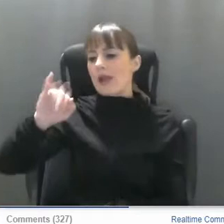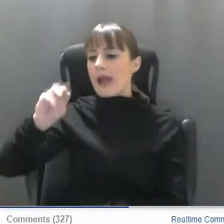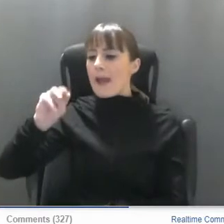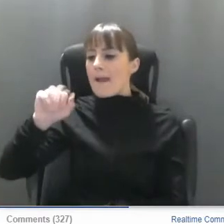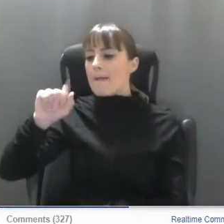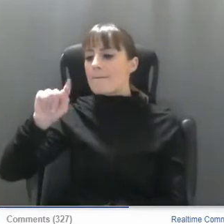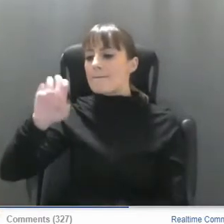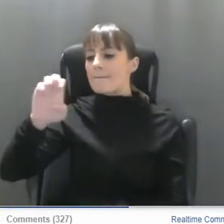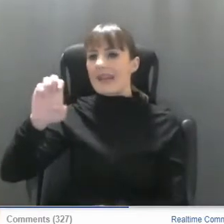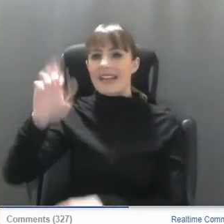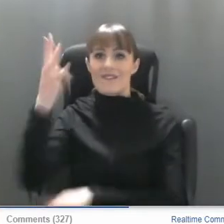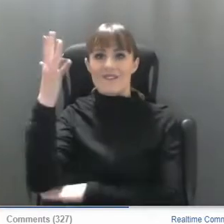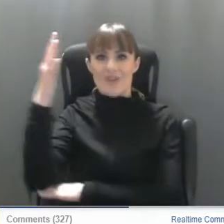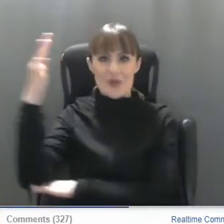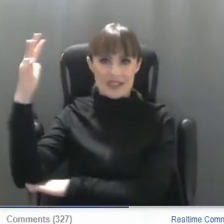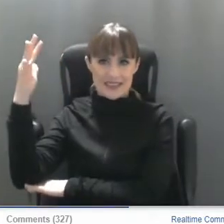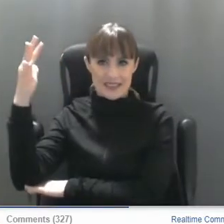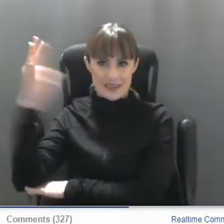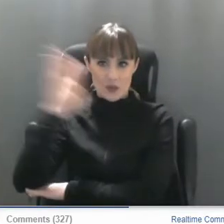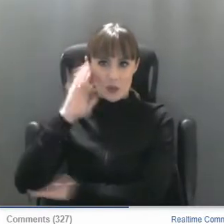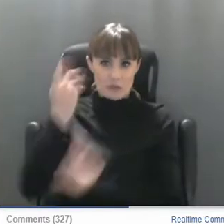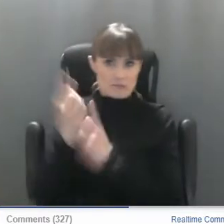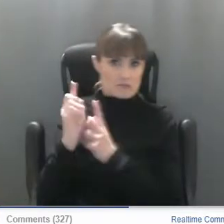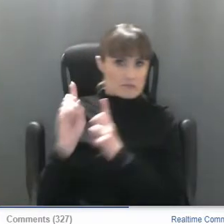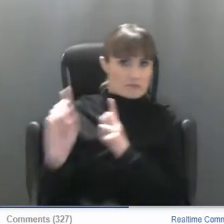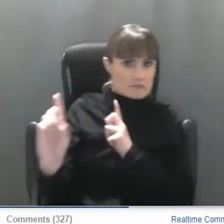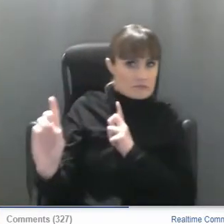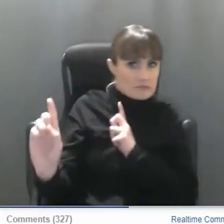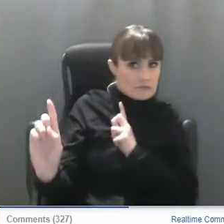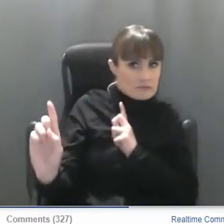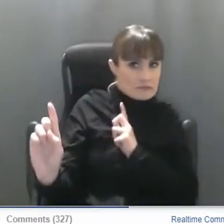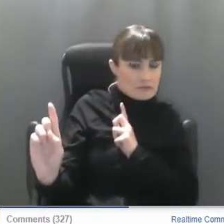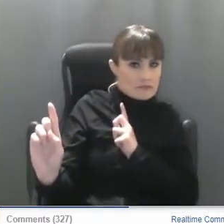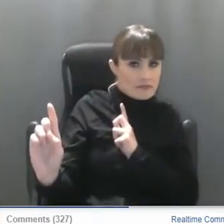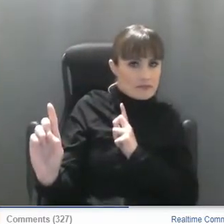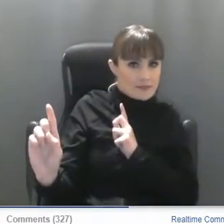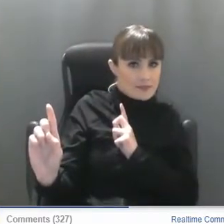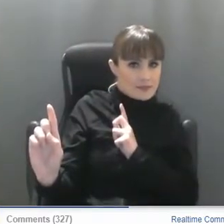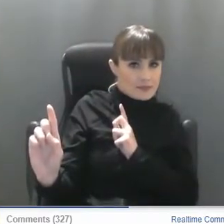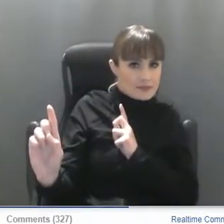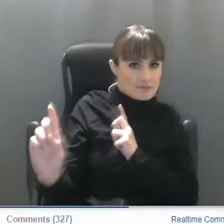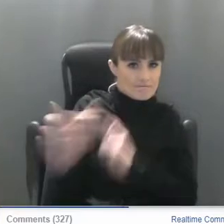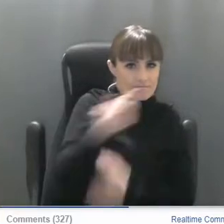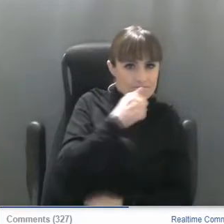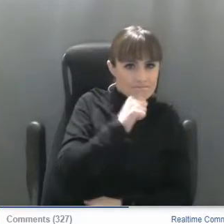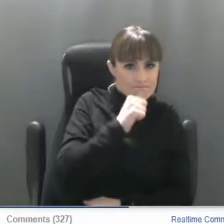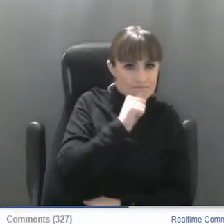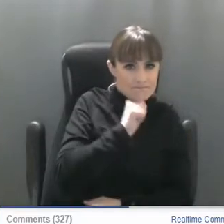distance I'm gonna stay back a little bit. We got our spider monkeys out there.